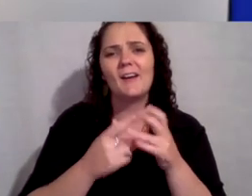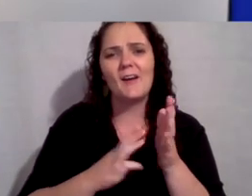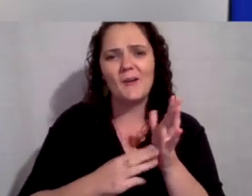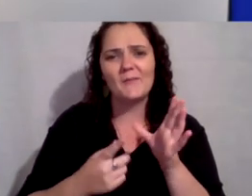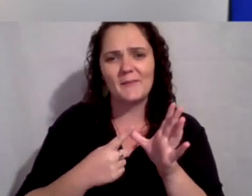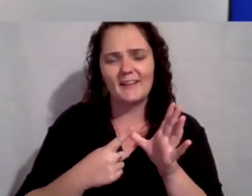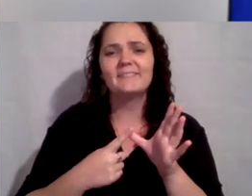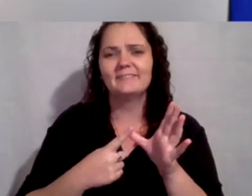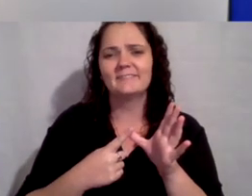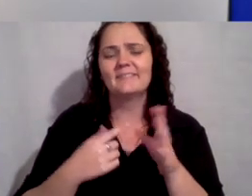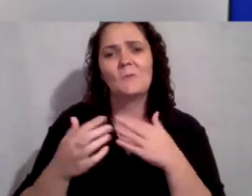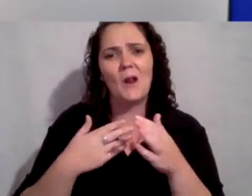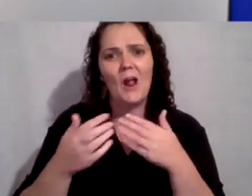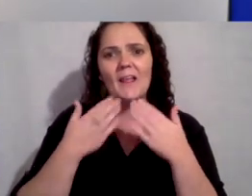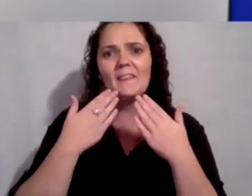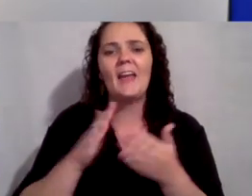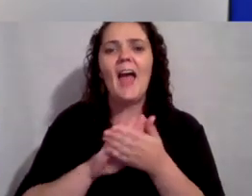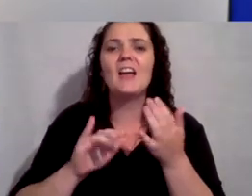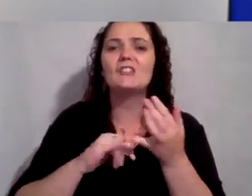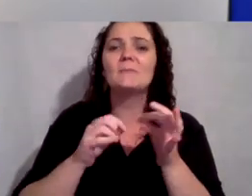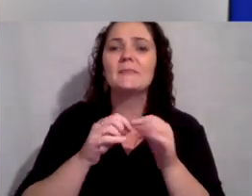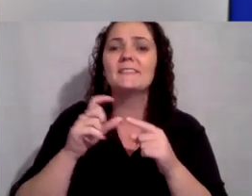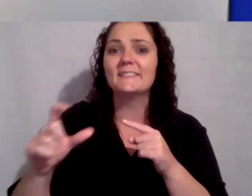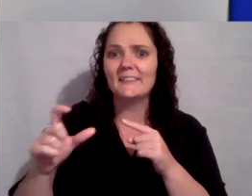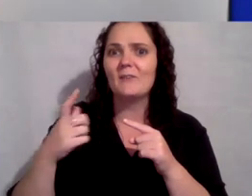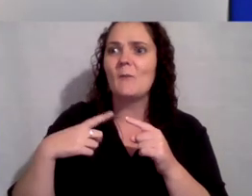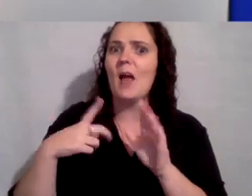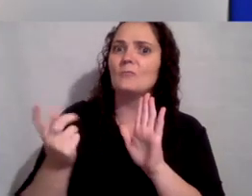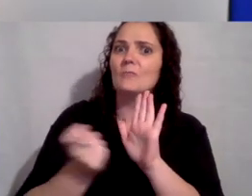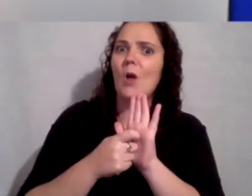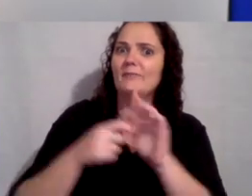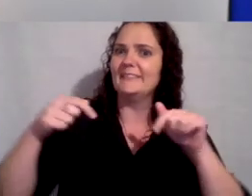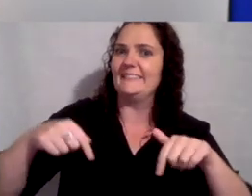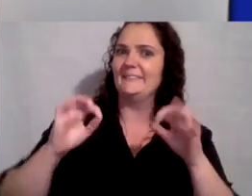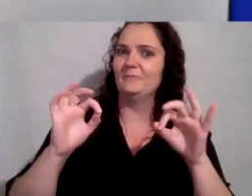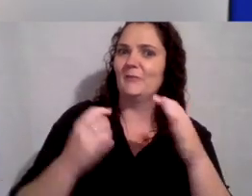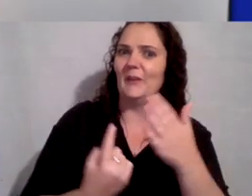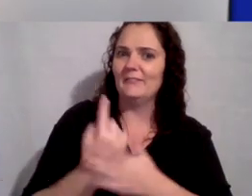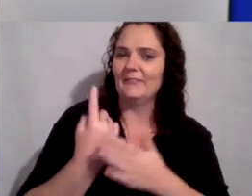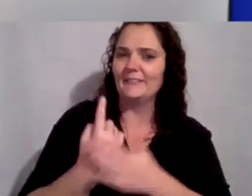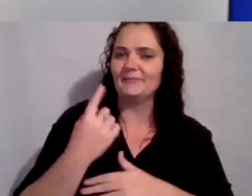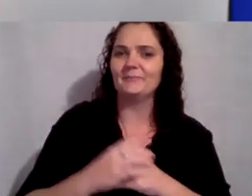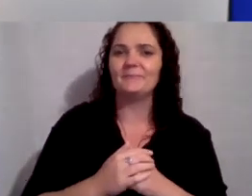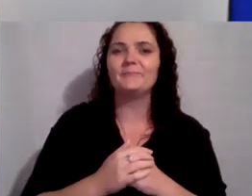and also to HSBC for sponsoring this Draw Along virtual event. But this is the last in this very brief